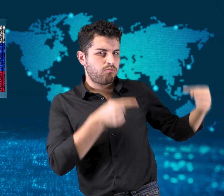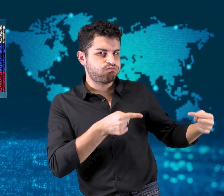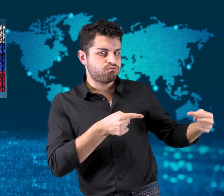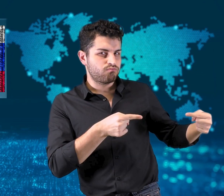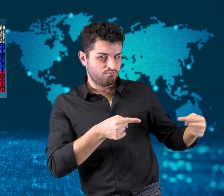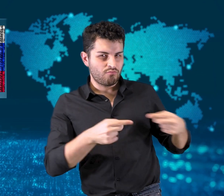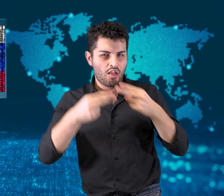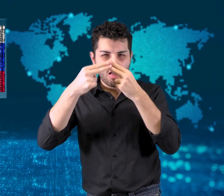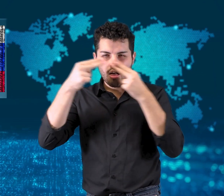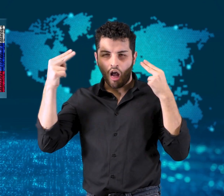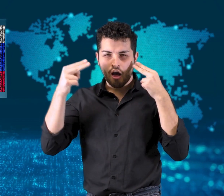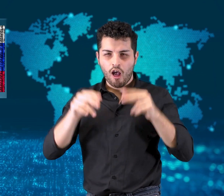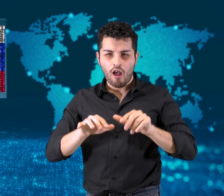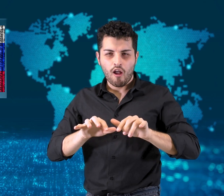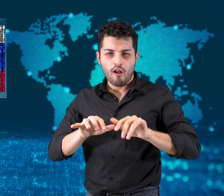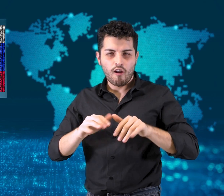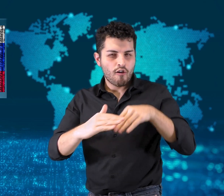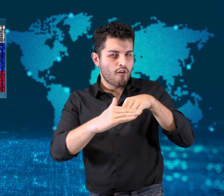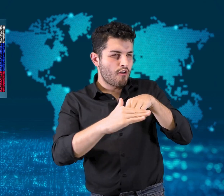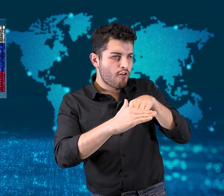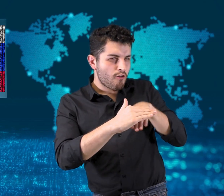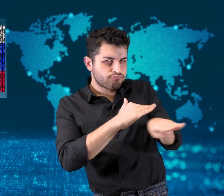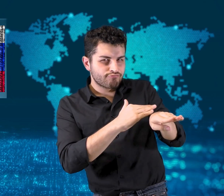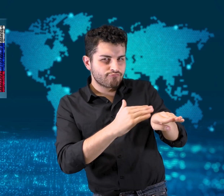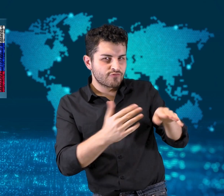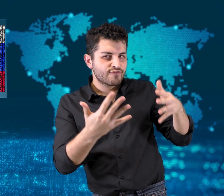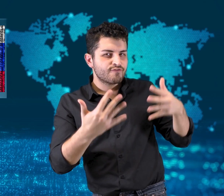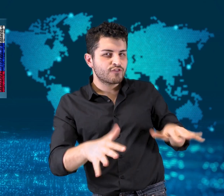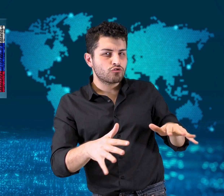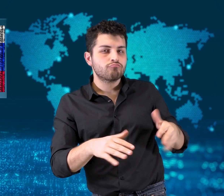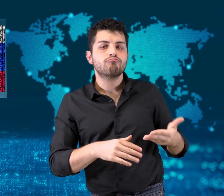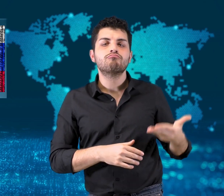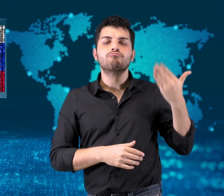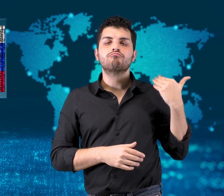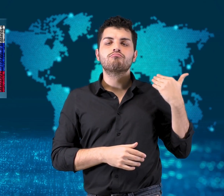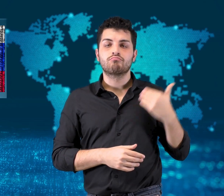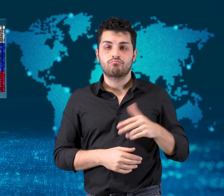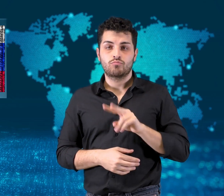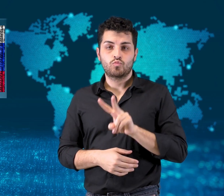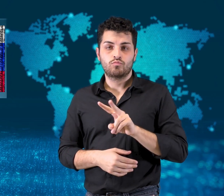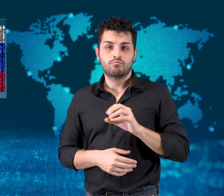by attacking their enemies.